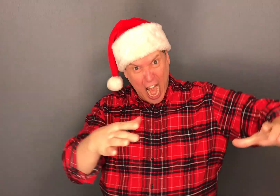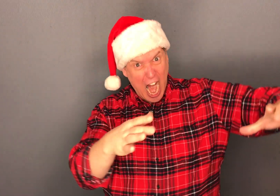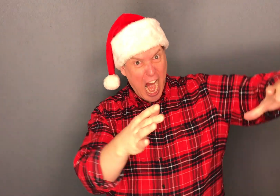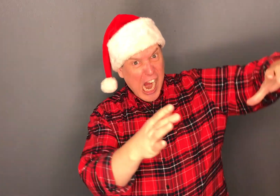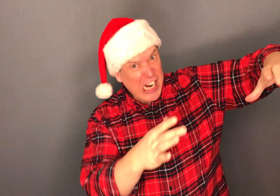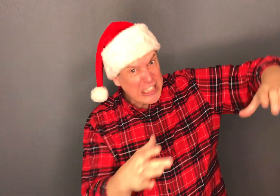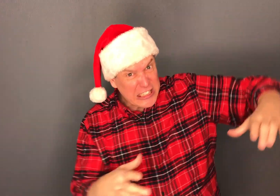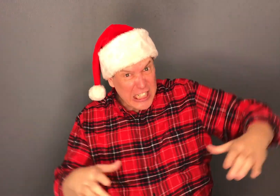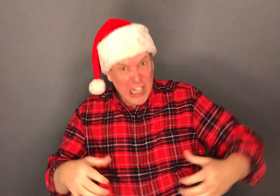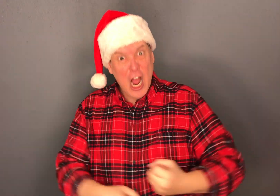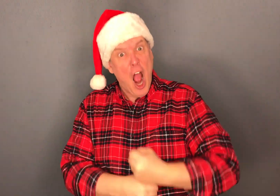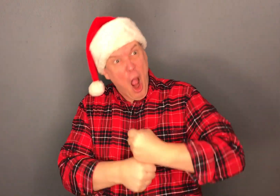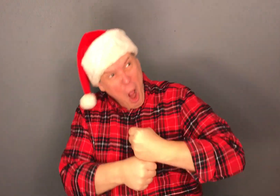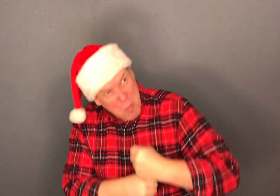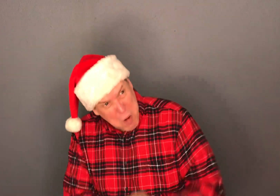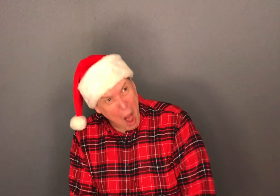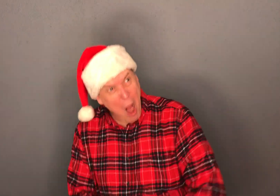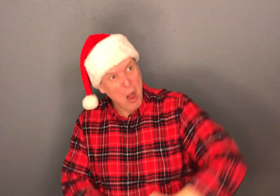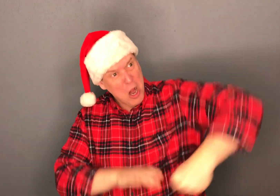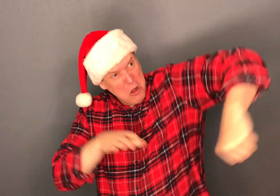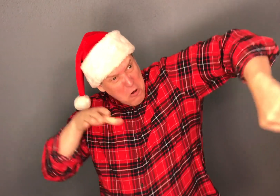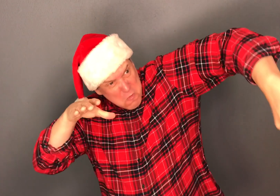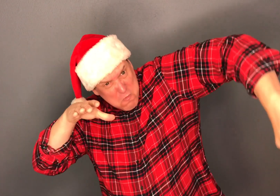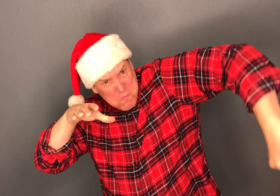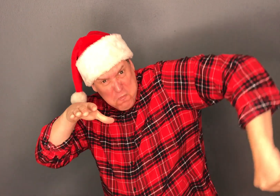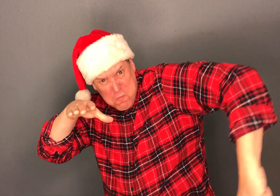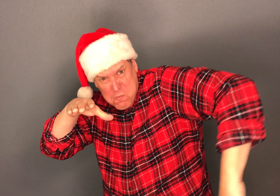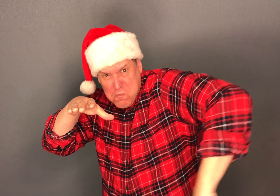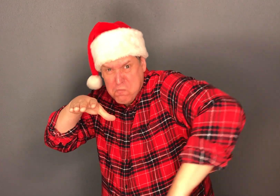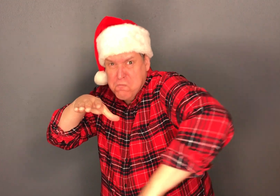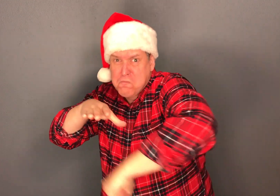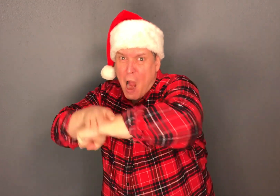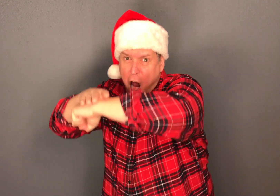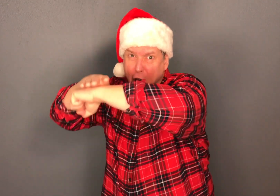signs like this it could be a really big bell you could show someone pulling on